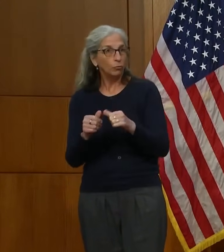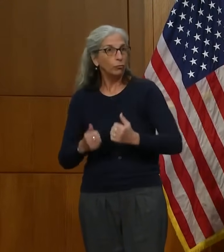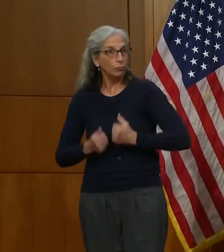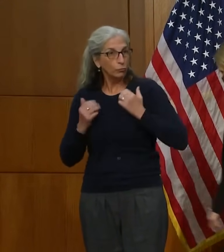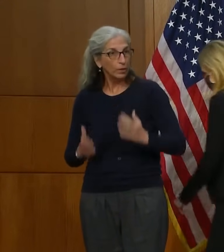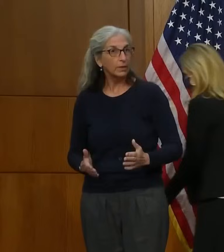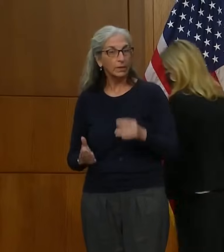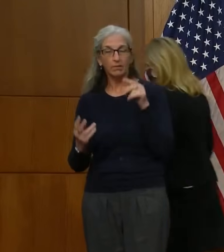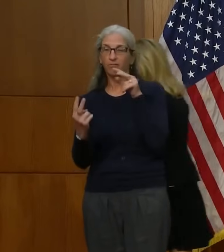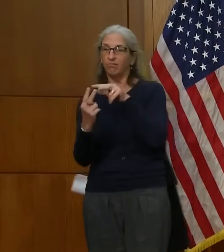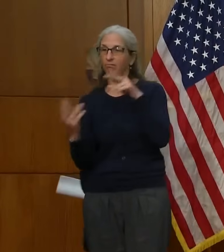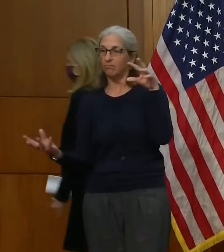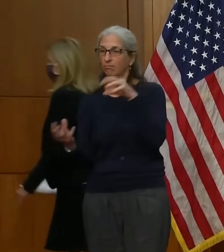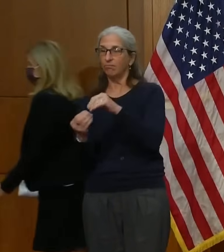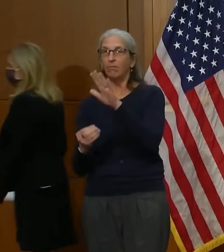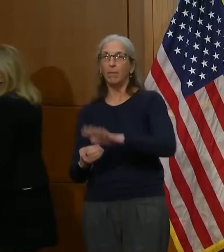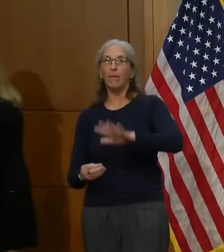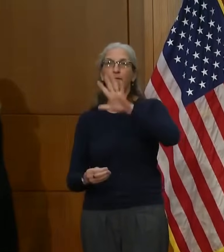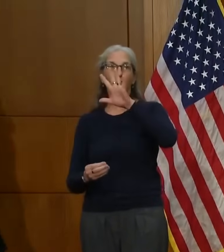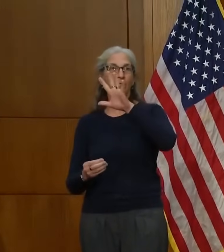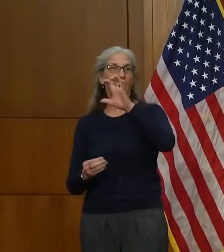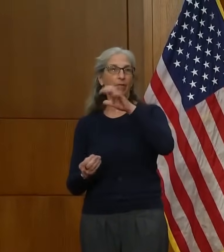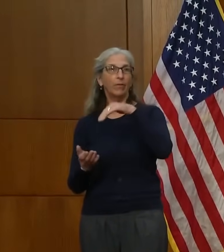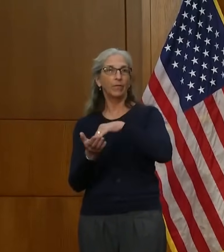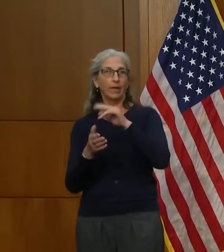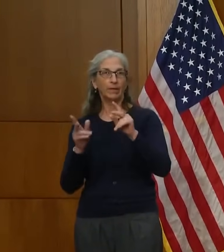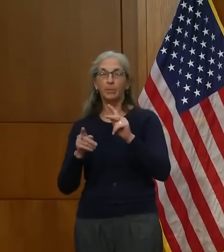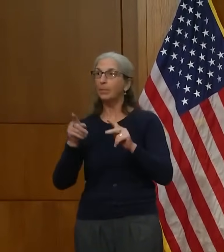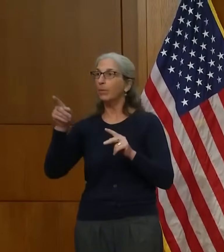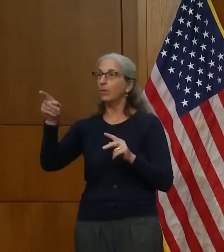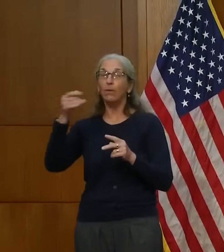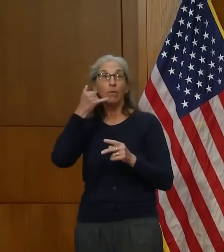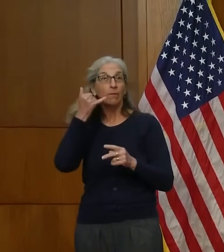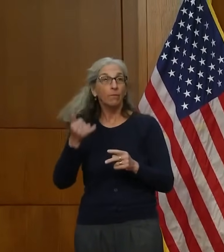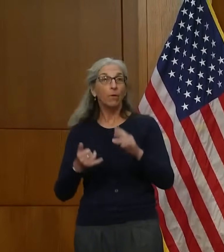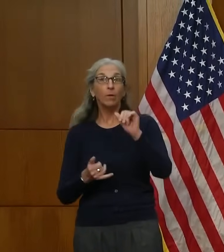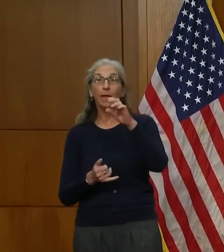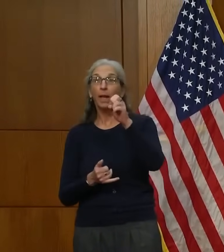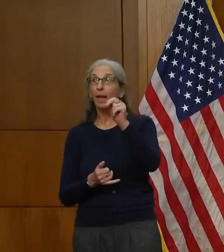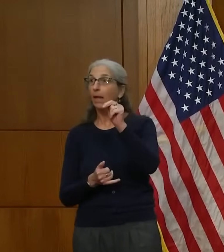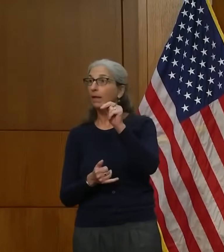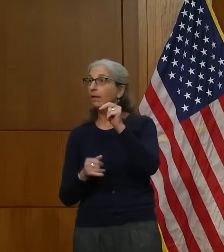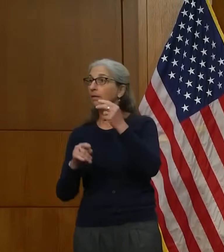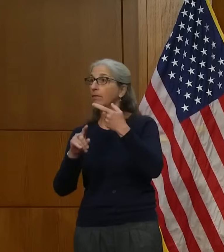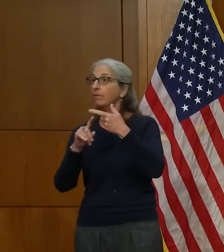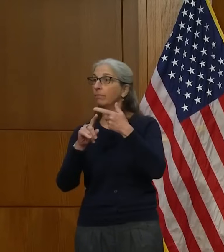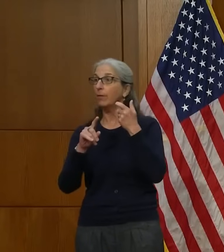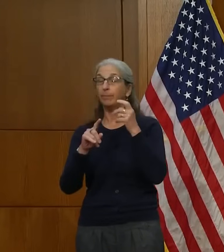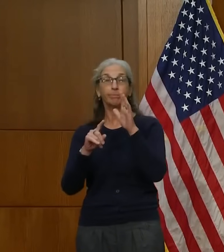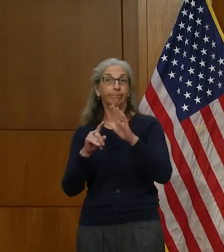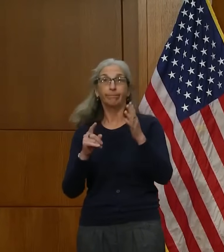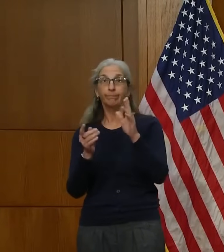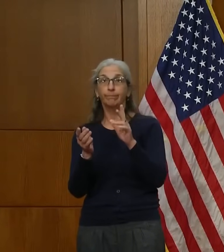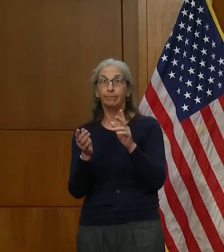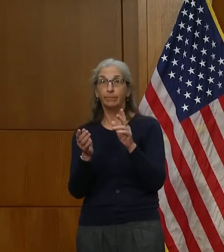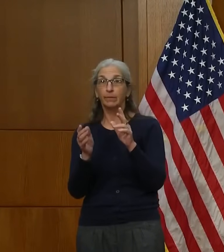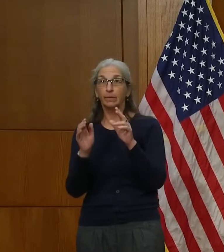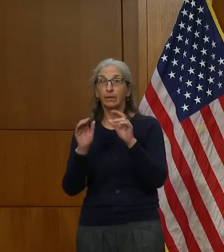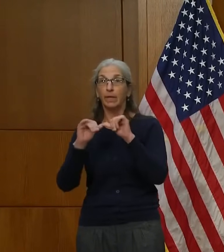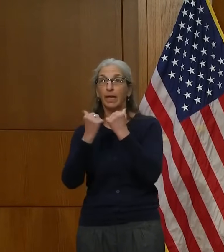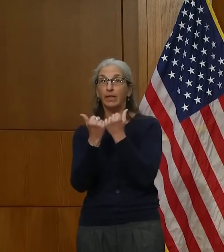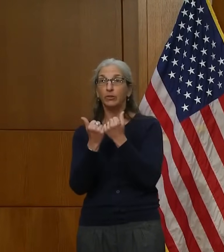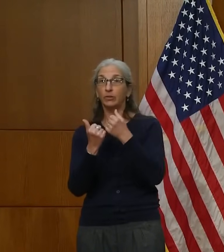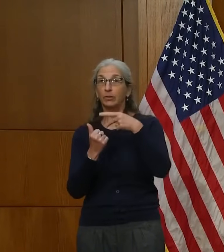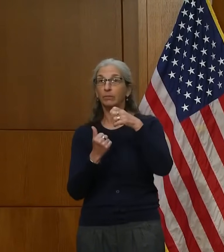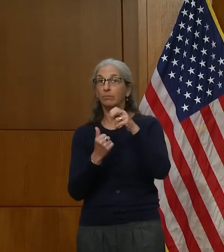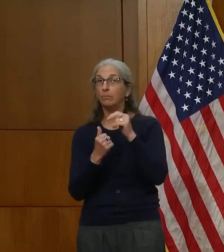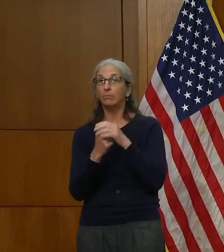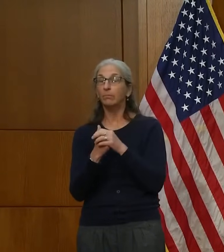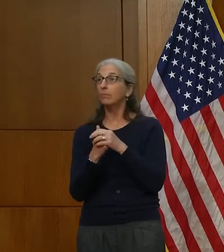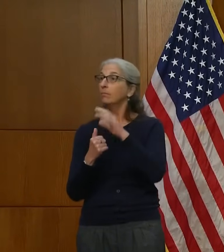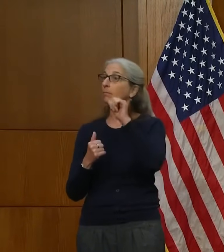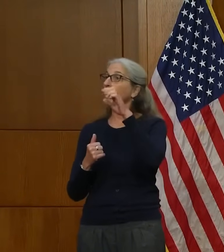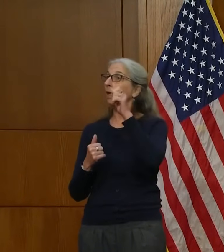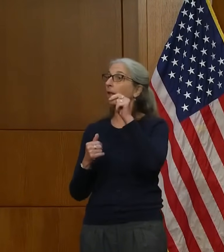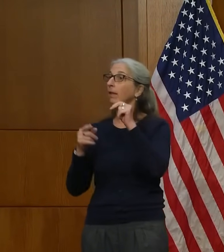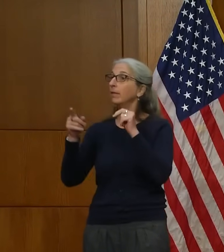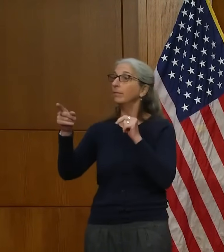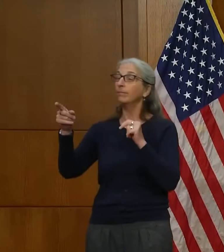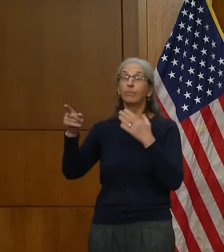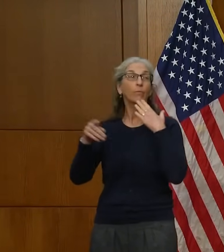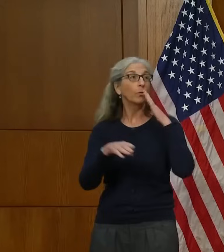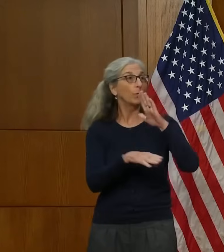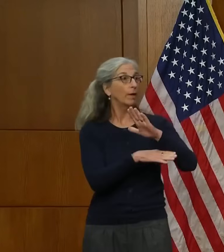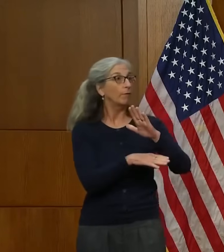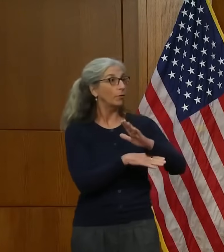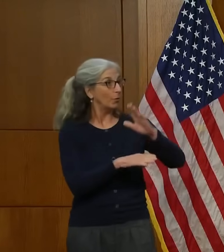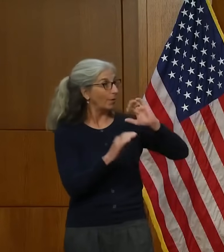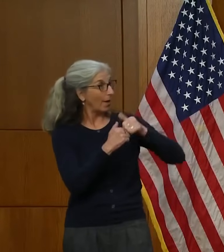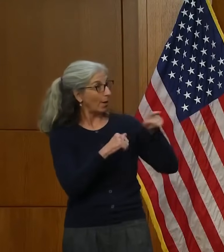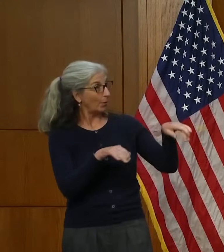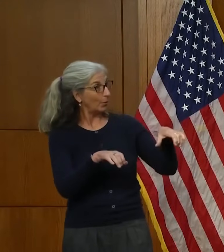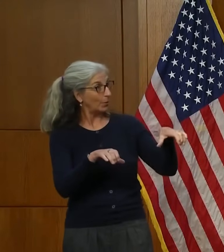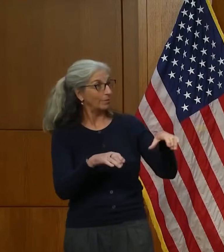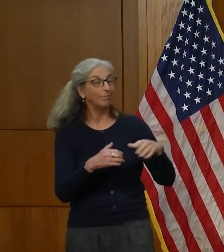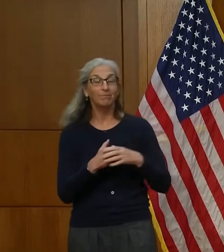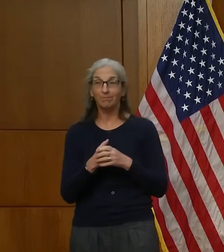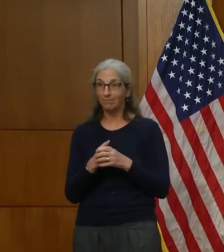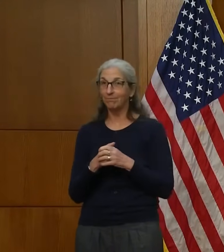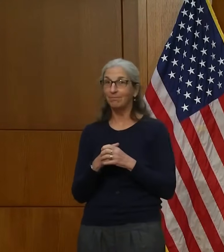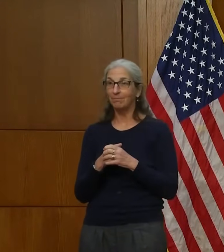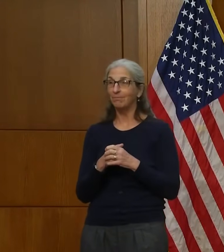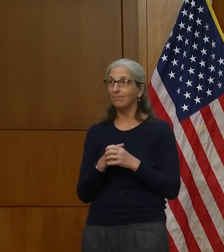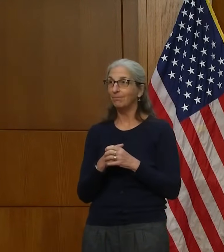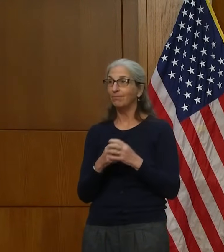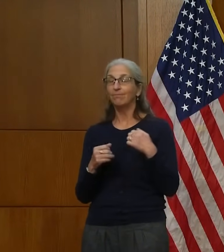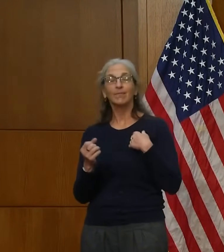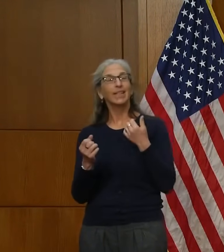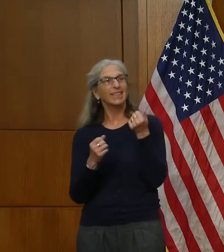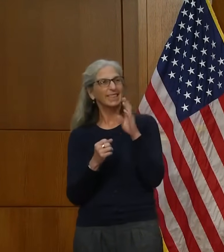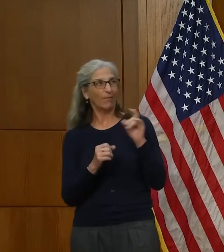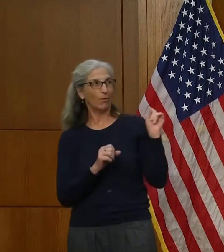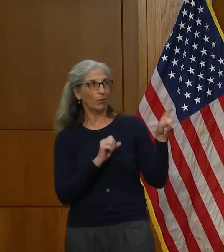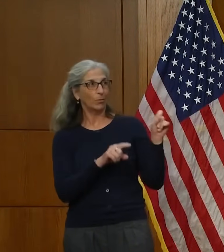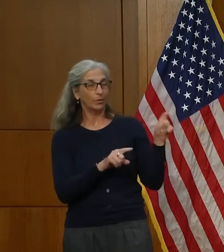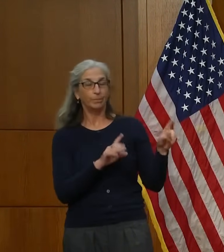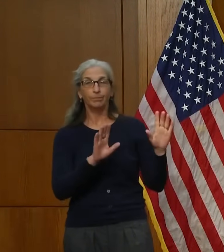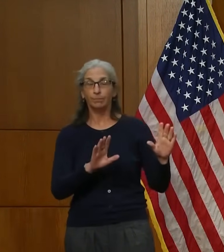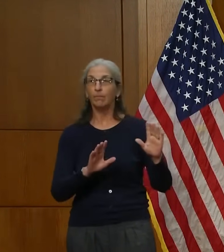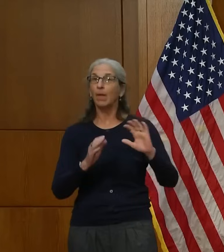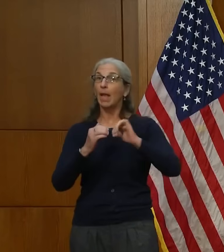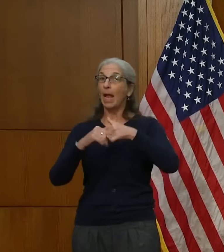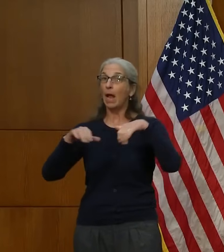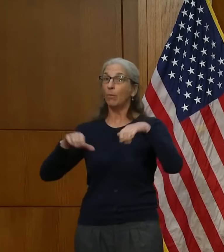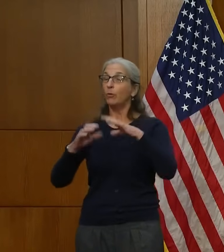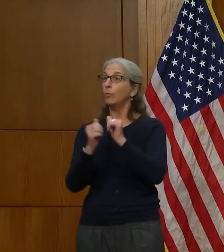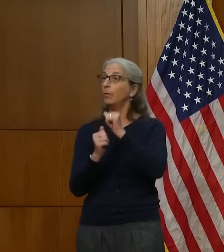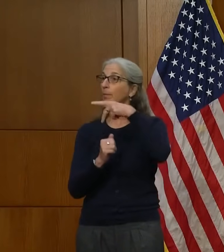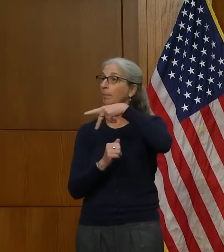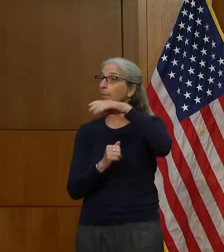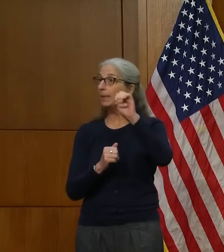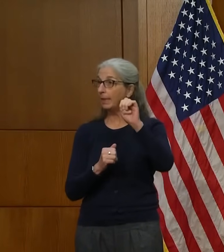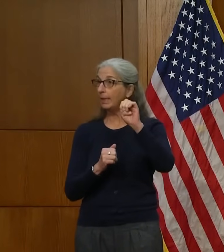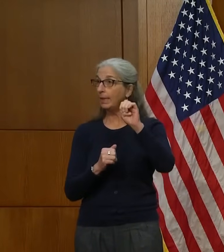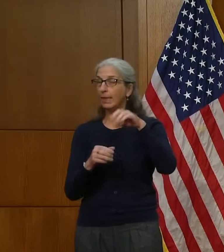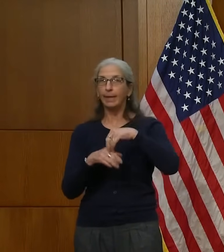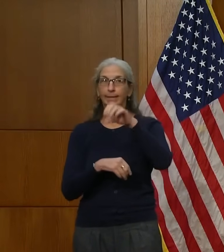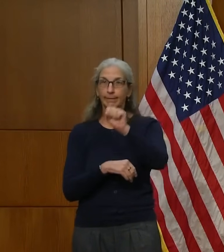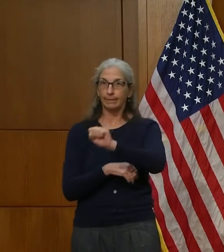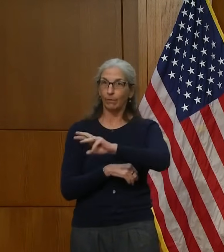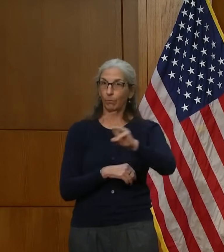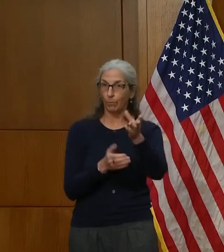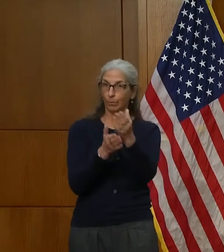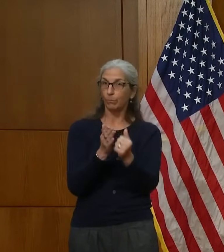PEOPLE. YES ALAN, GET